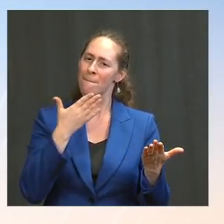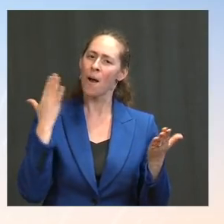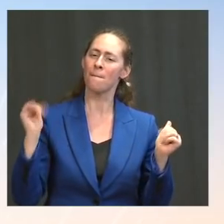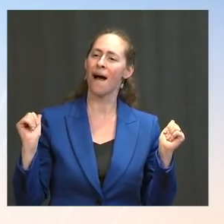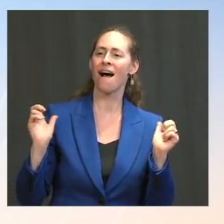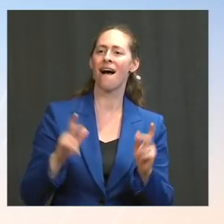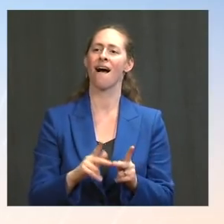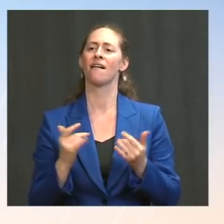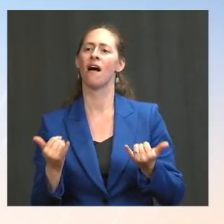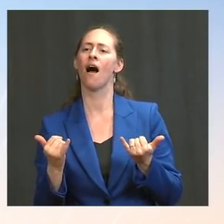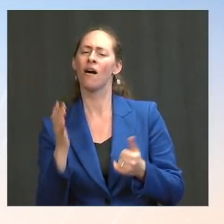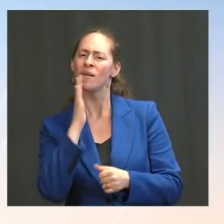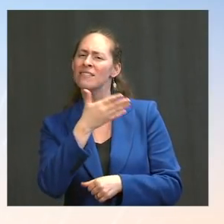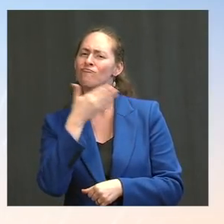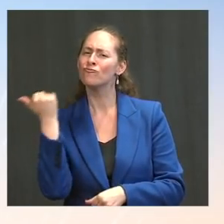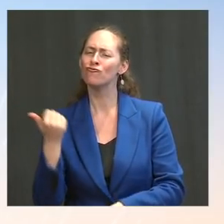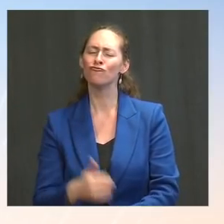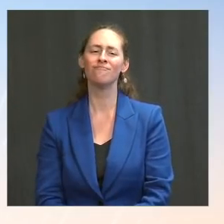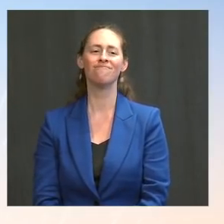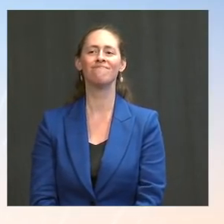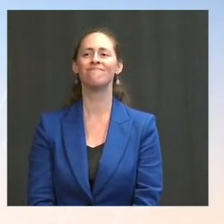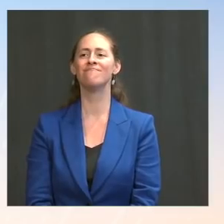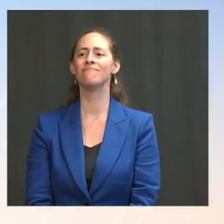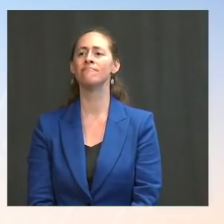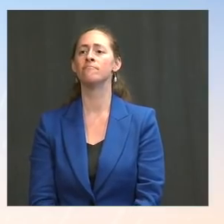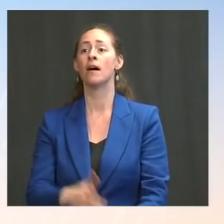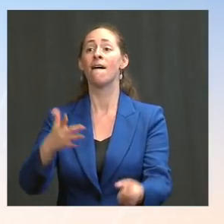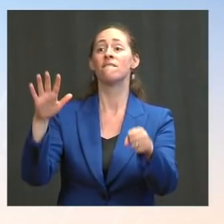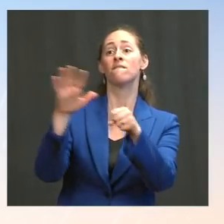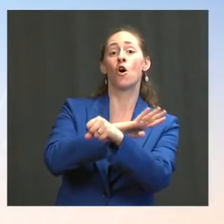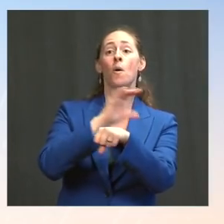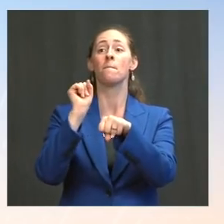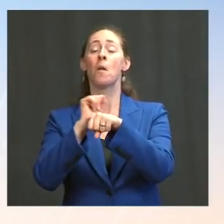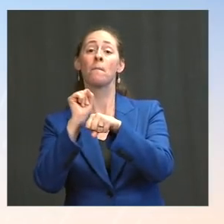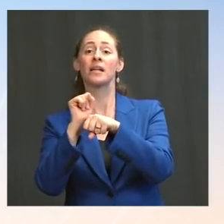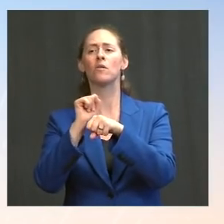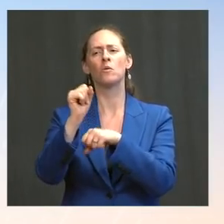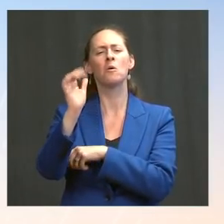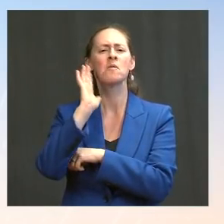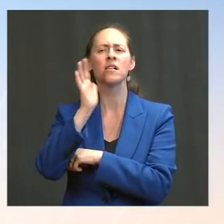The Press: Mr. Deese: Oh, on full employment. The Press: Yeah. Mr. Deese: So, look, you know, our approach is to --